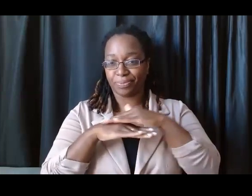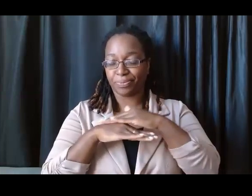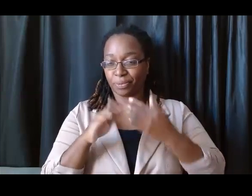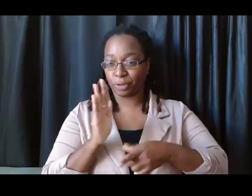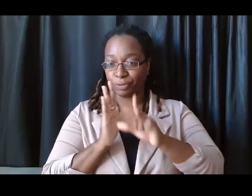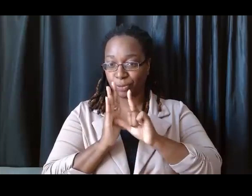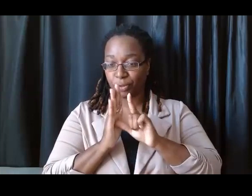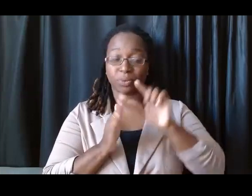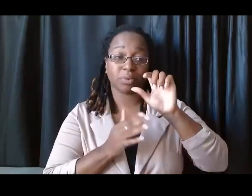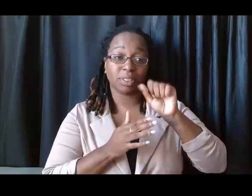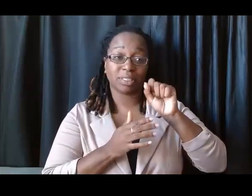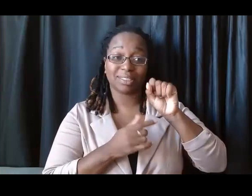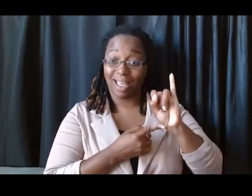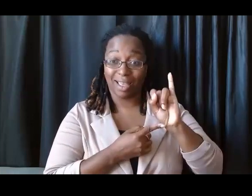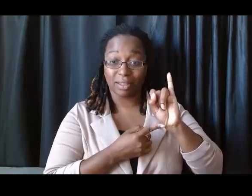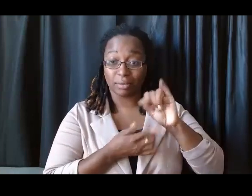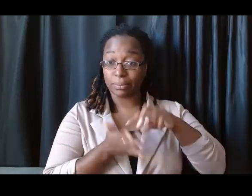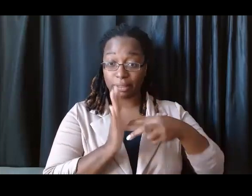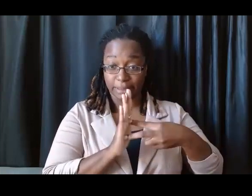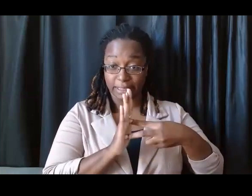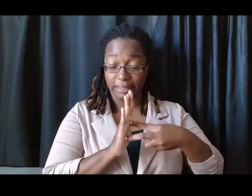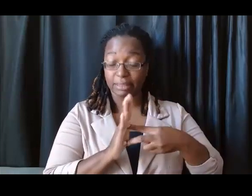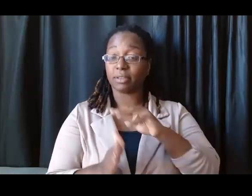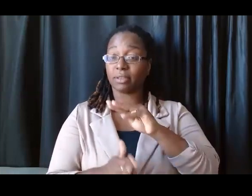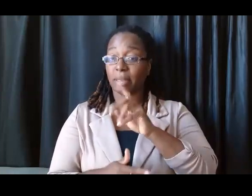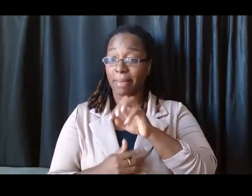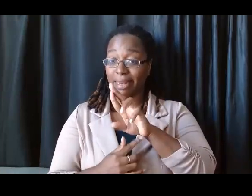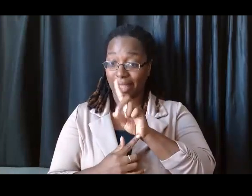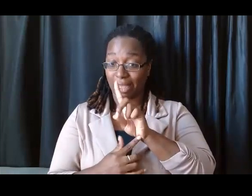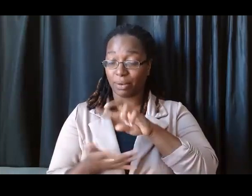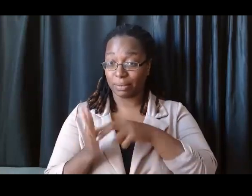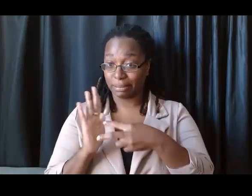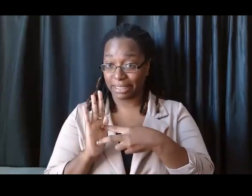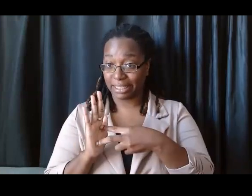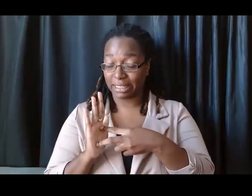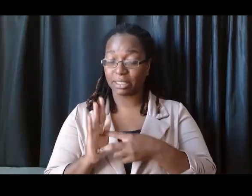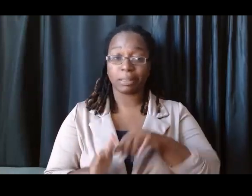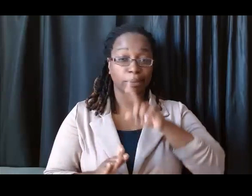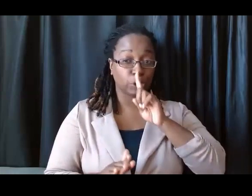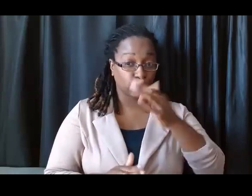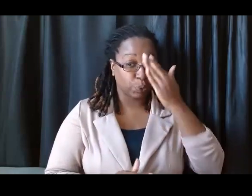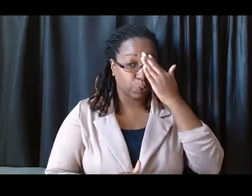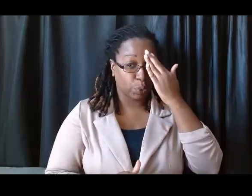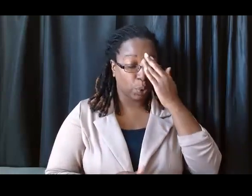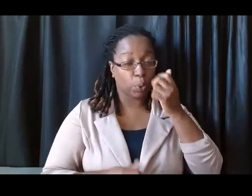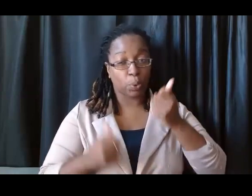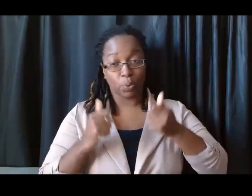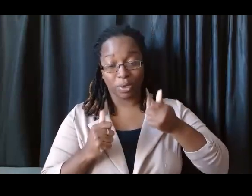SSI is and the related Medicaid. So you're clear about which benefit this webinar is covering.